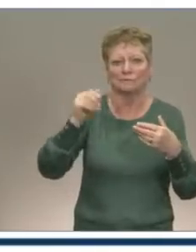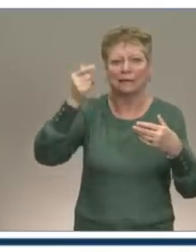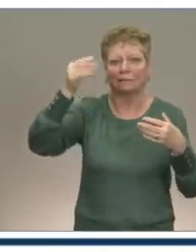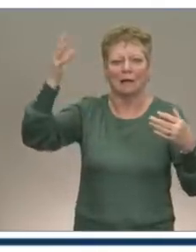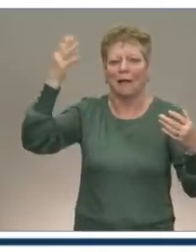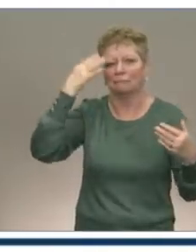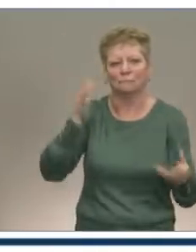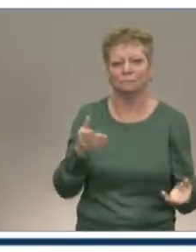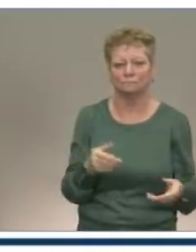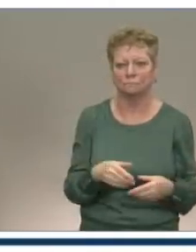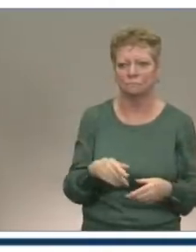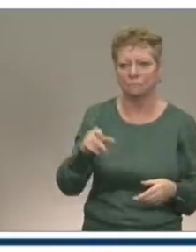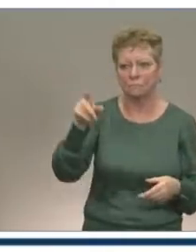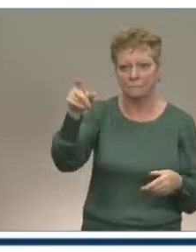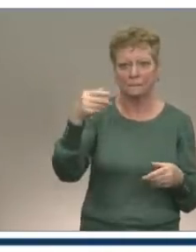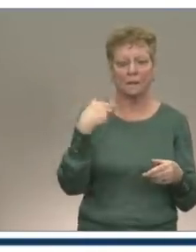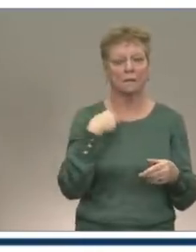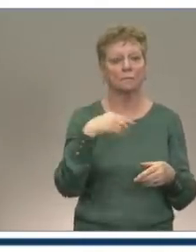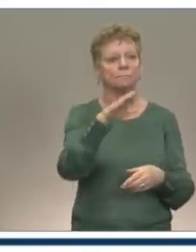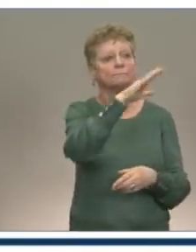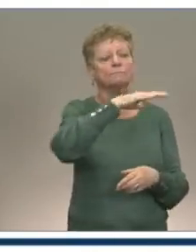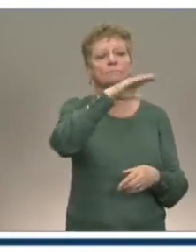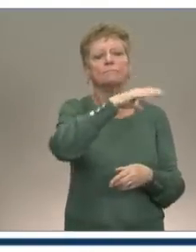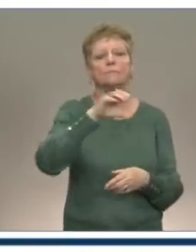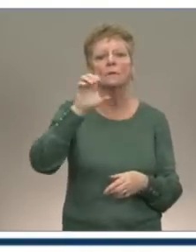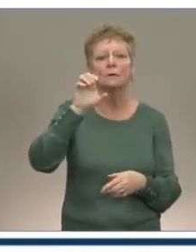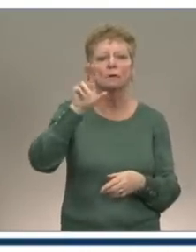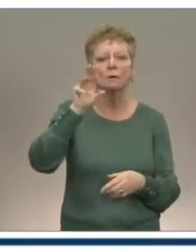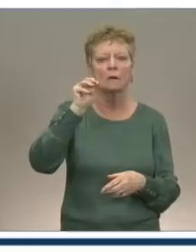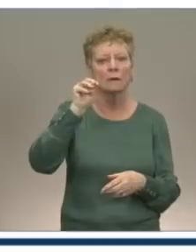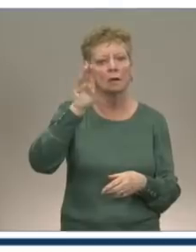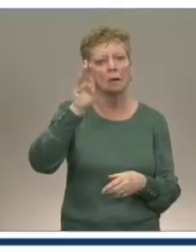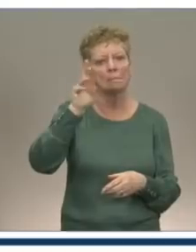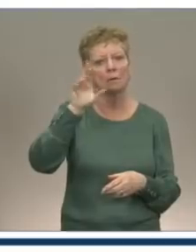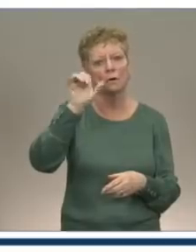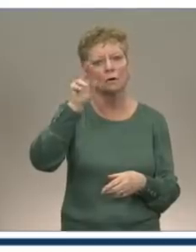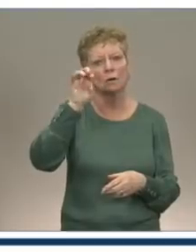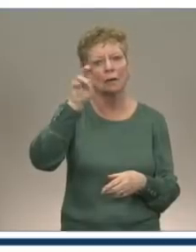bookings in the cumberland county area following the outbreak there that led to several deaths